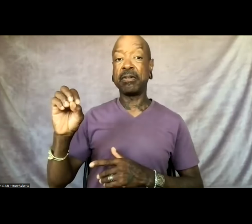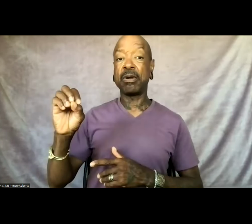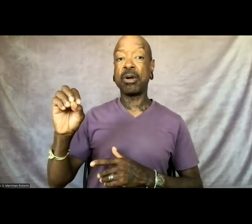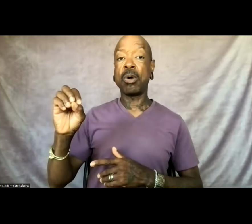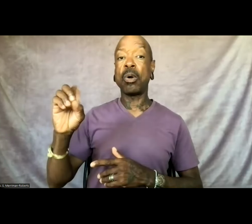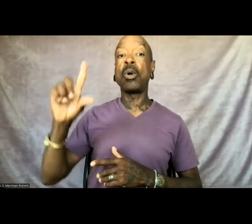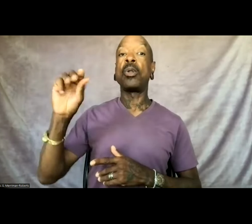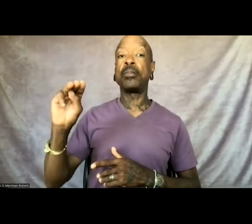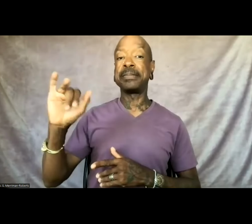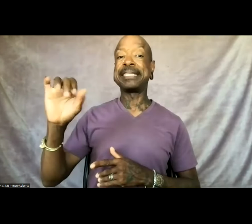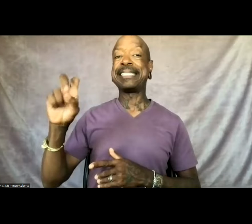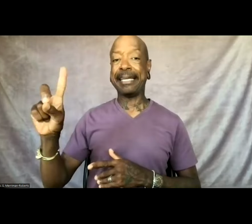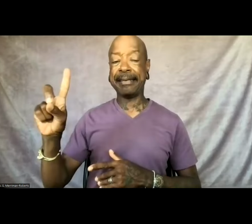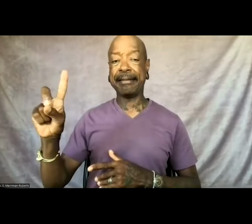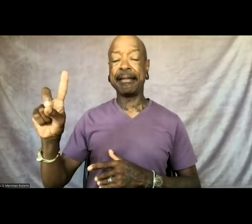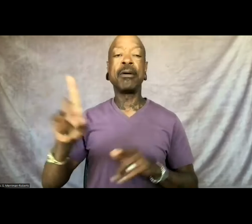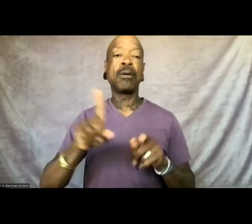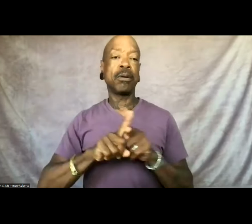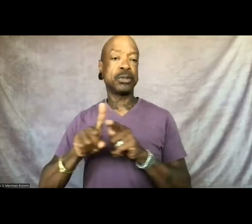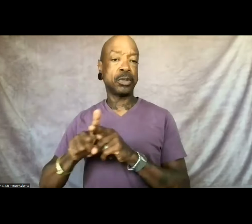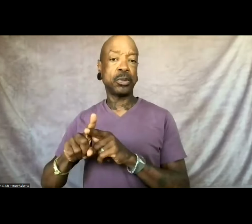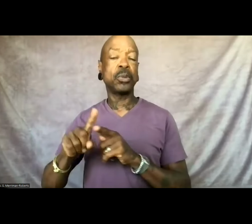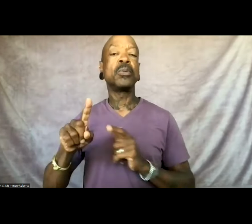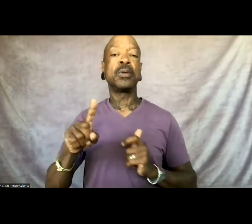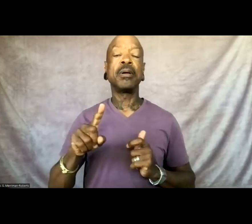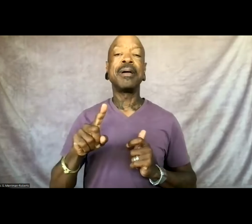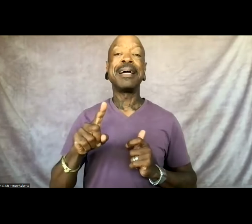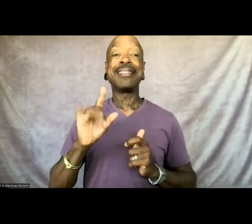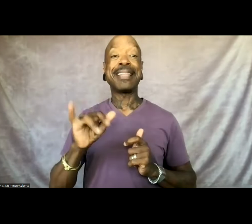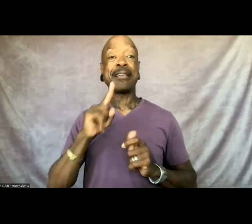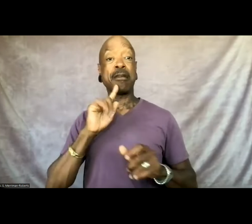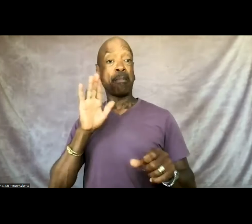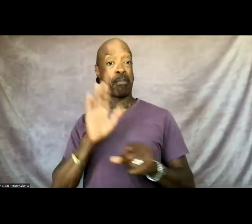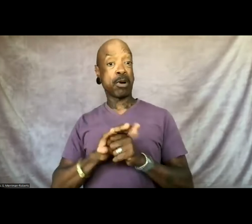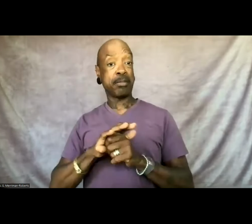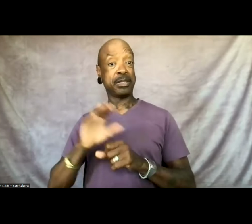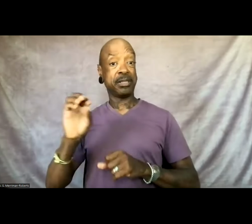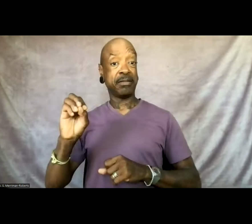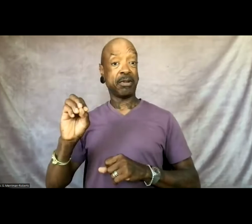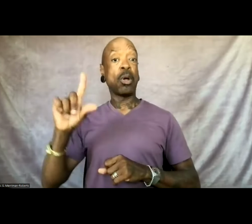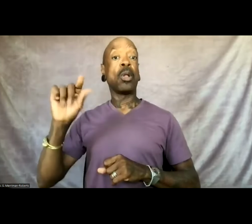, our forefathers and that's - - that's really the base for the implementation